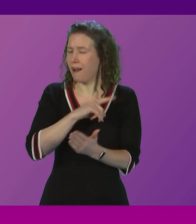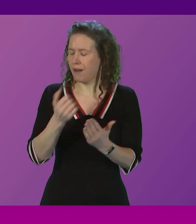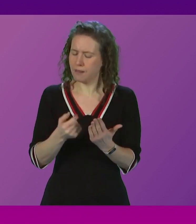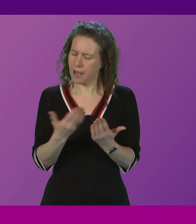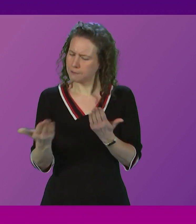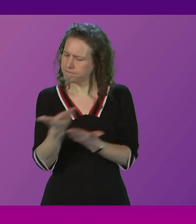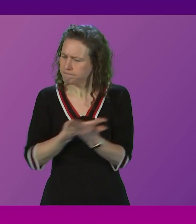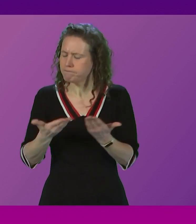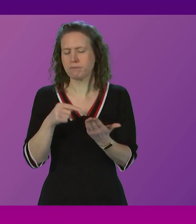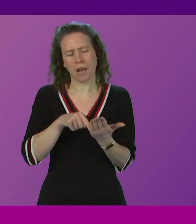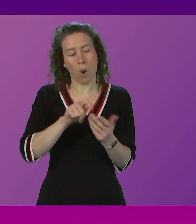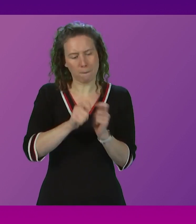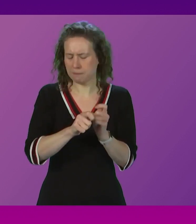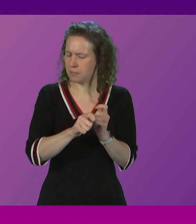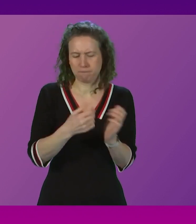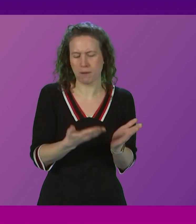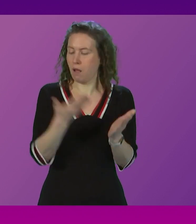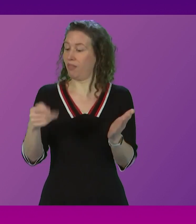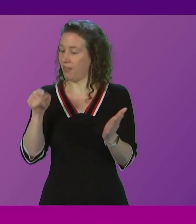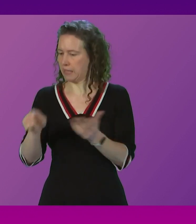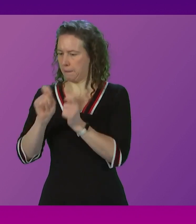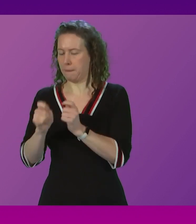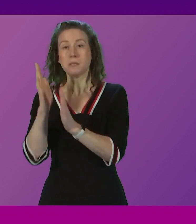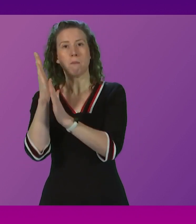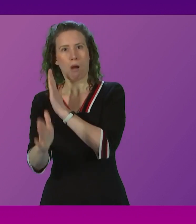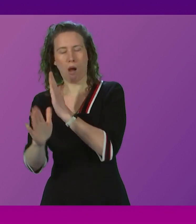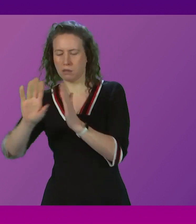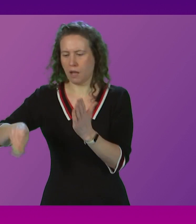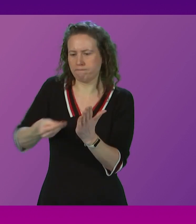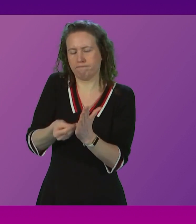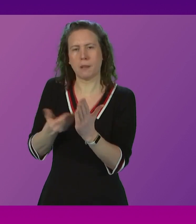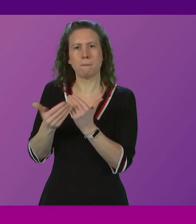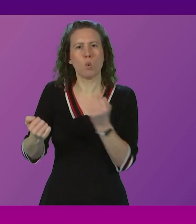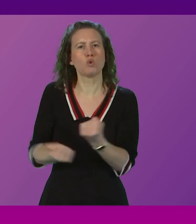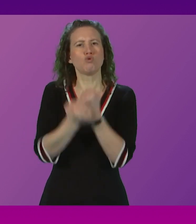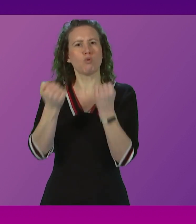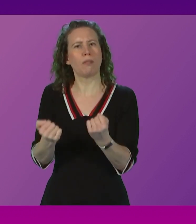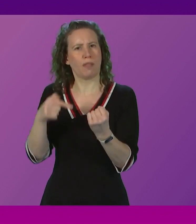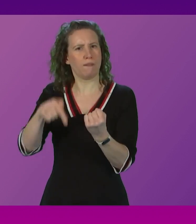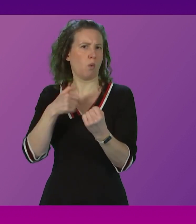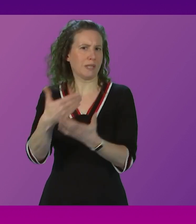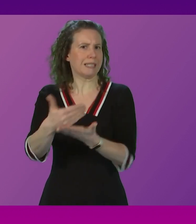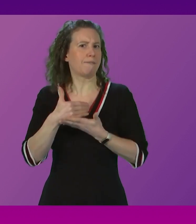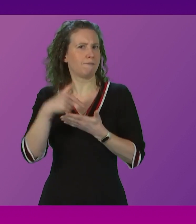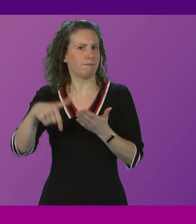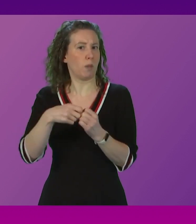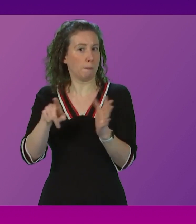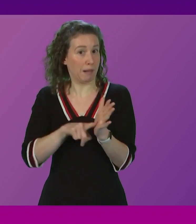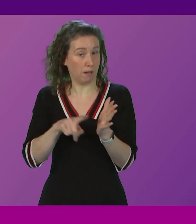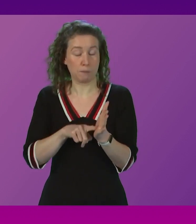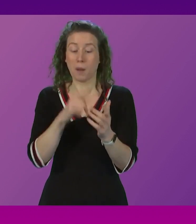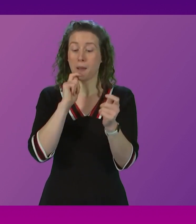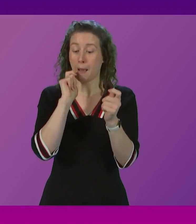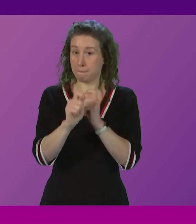to that would strengthen safeguards in the bill. They were amendments that were, in the view of the